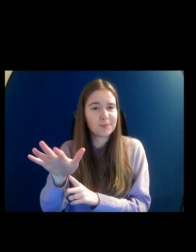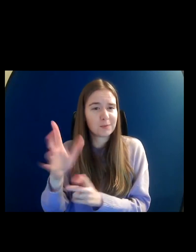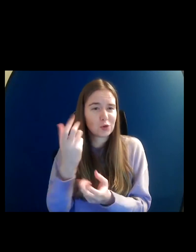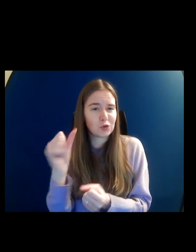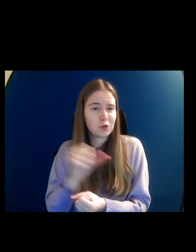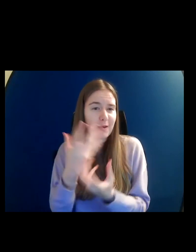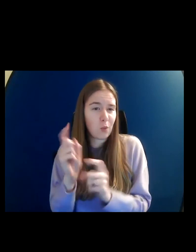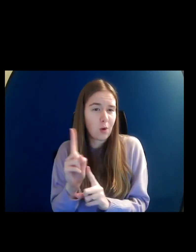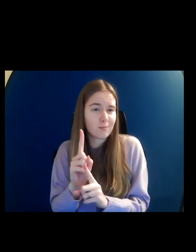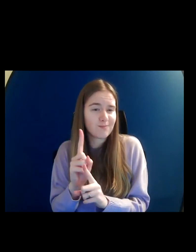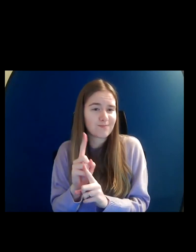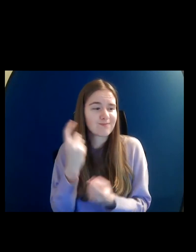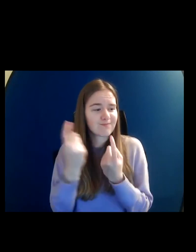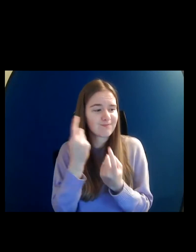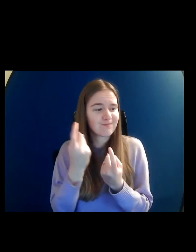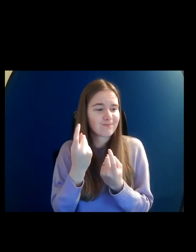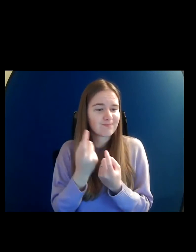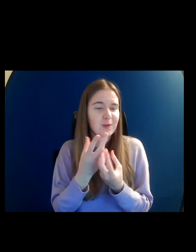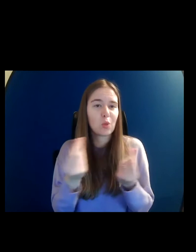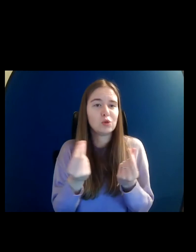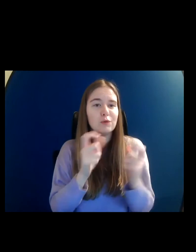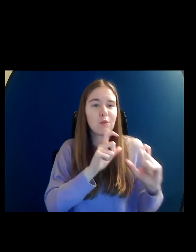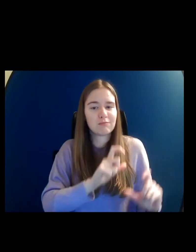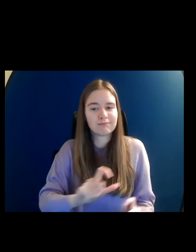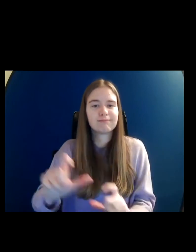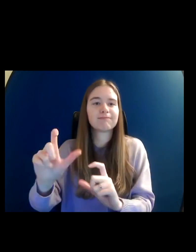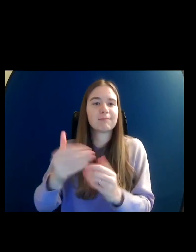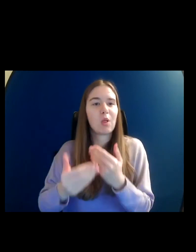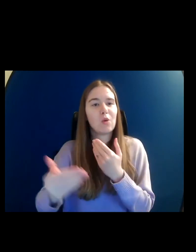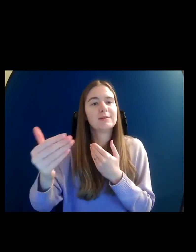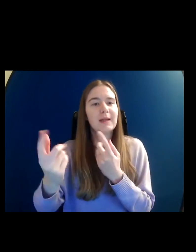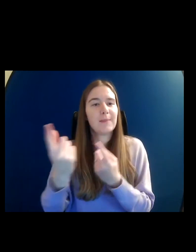on long-term solutions that consider what their long-term effects might be.